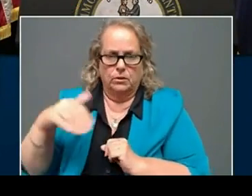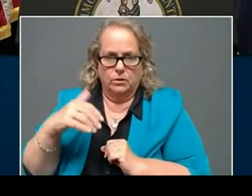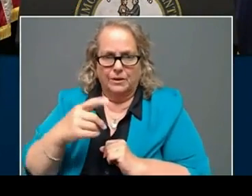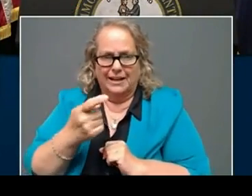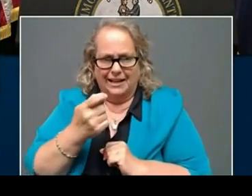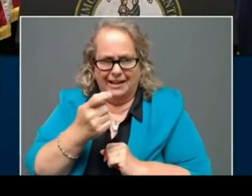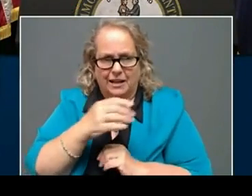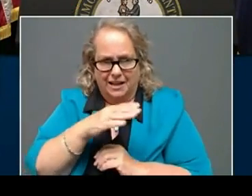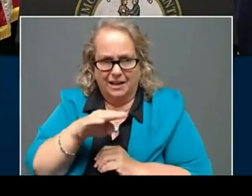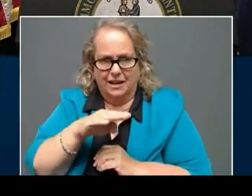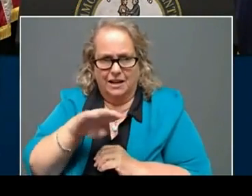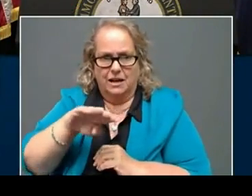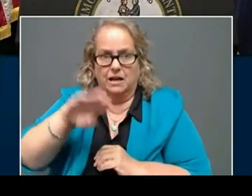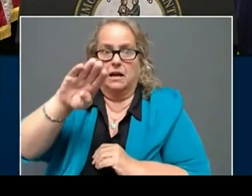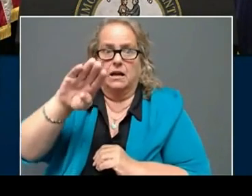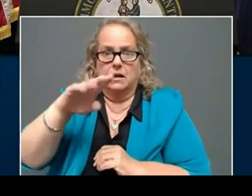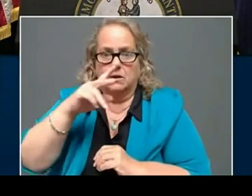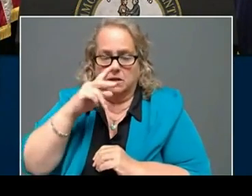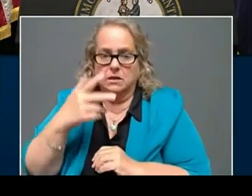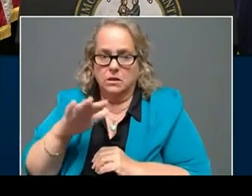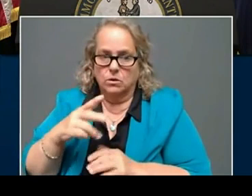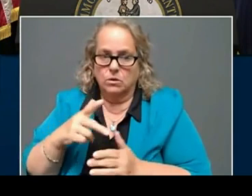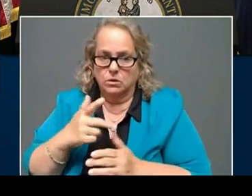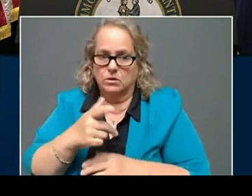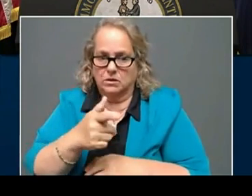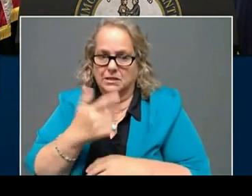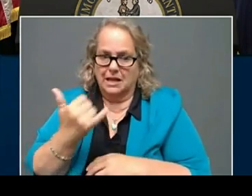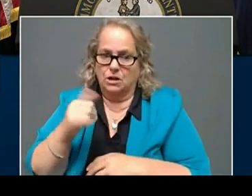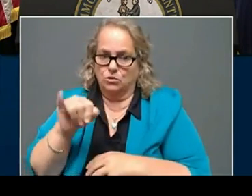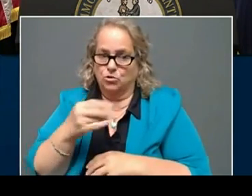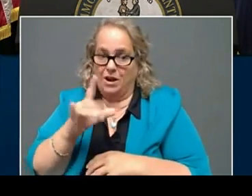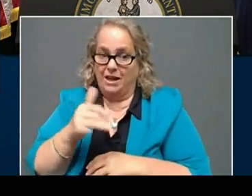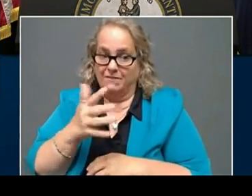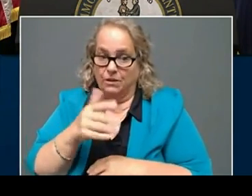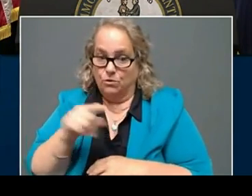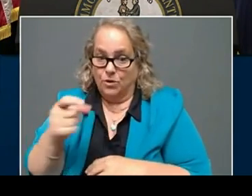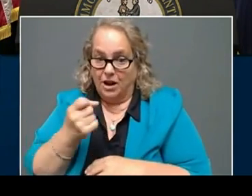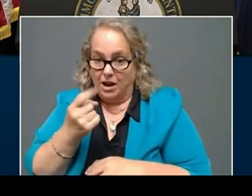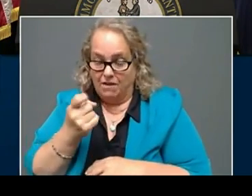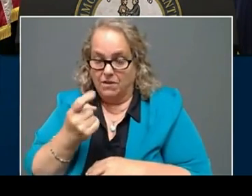then it's a little bit more. And and now we're seeing again um significant